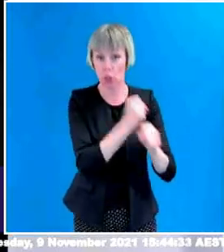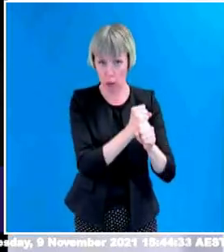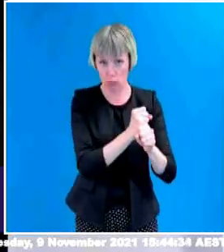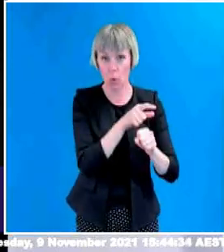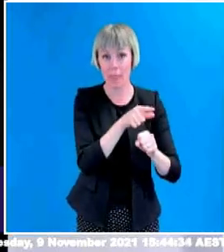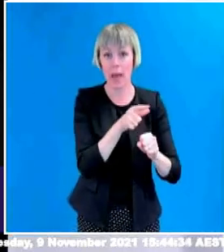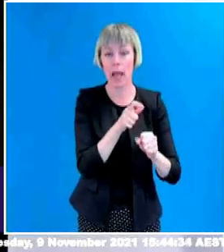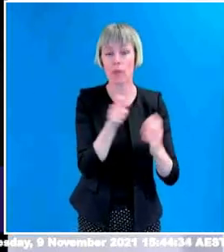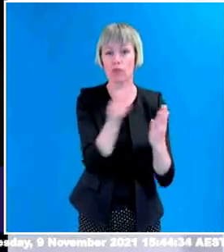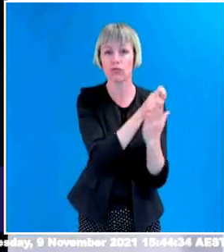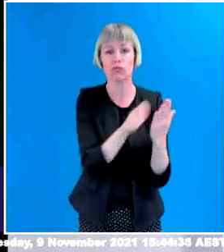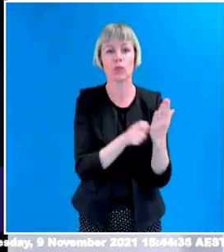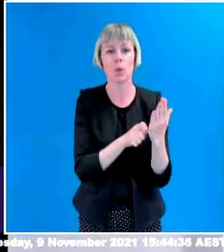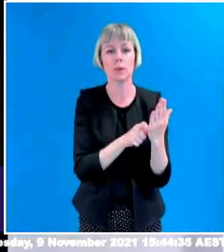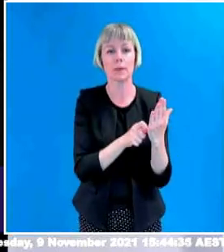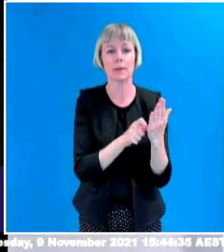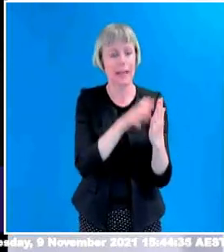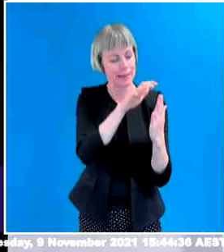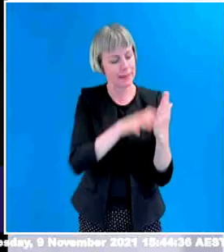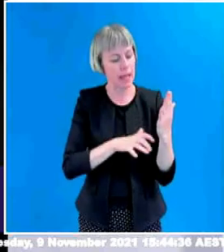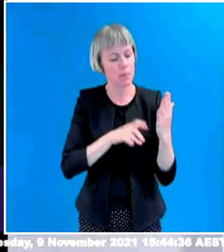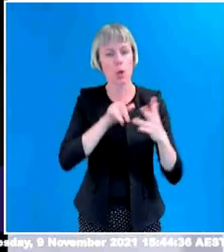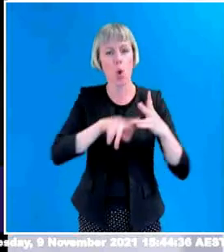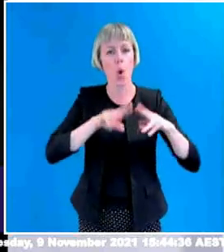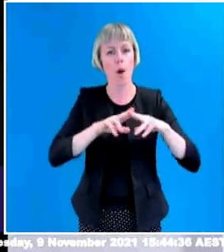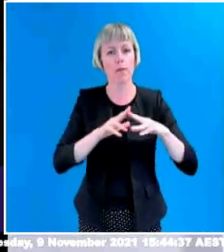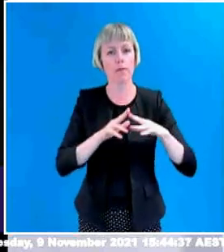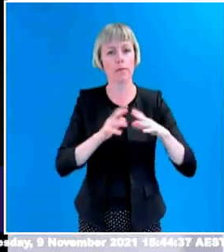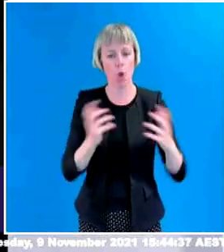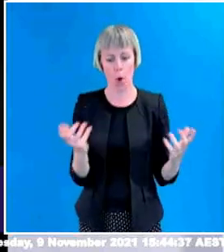Is that the role within Attorney-General's Department at the